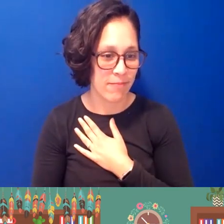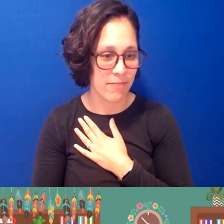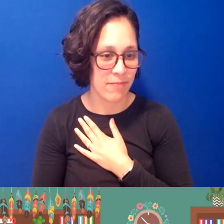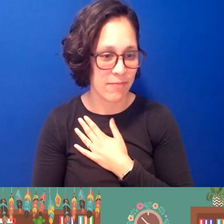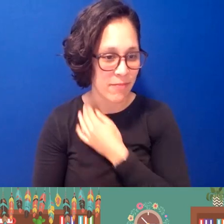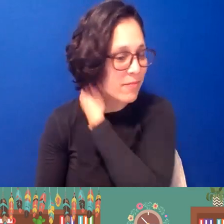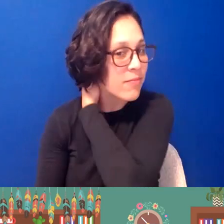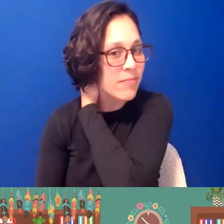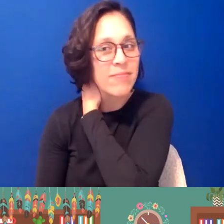Kyle Livie (he/him/his): Okay.